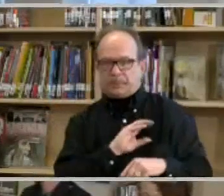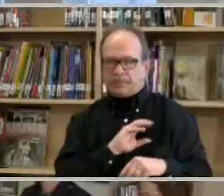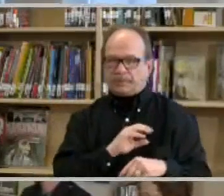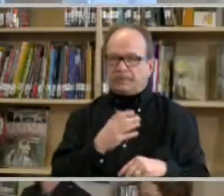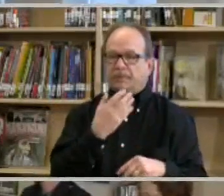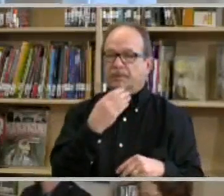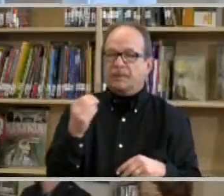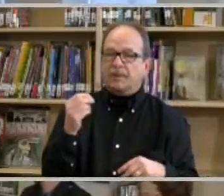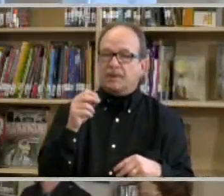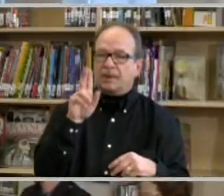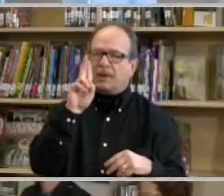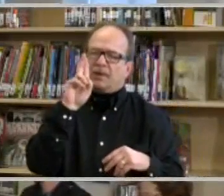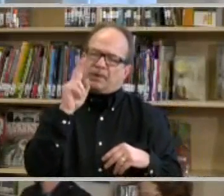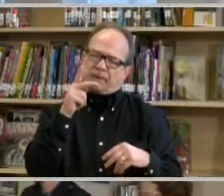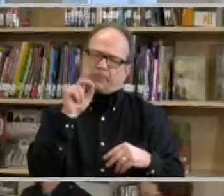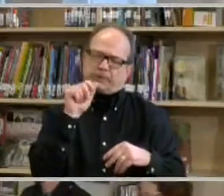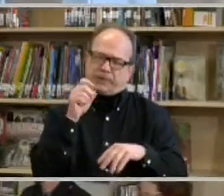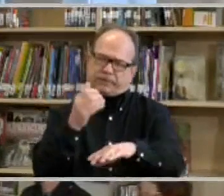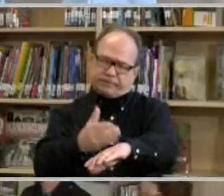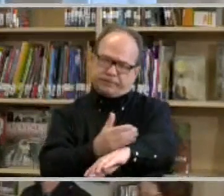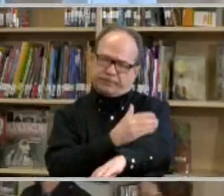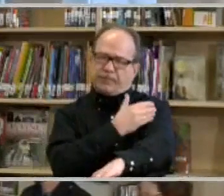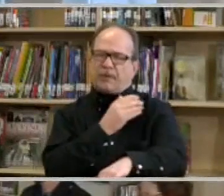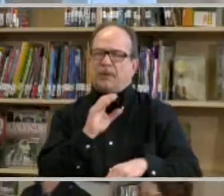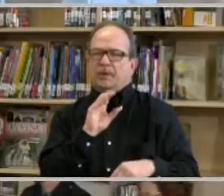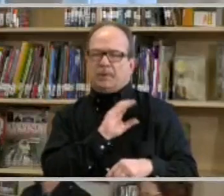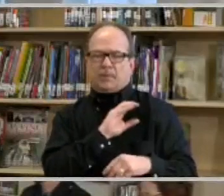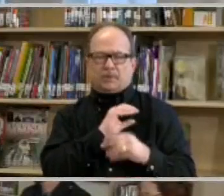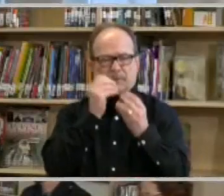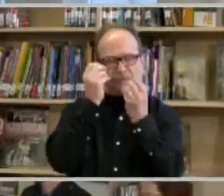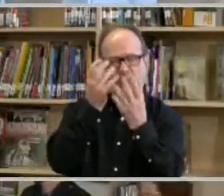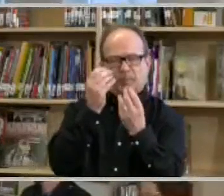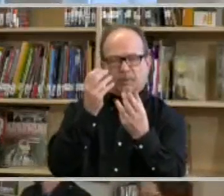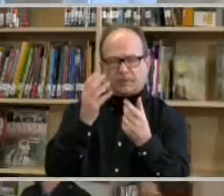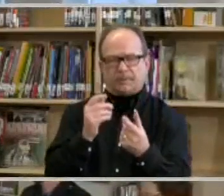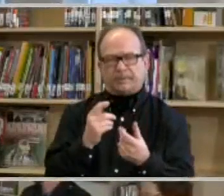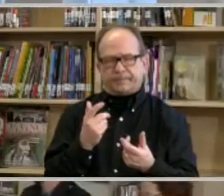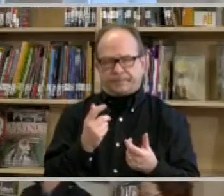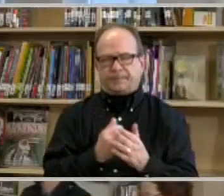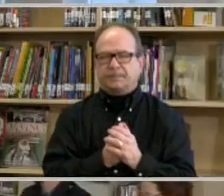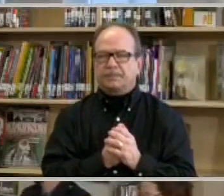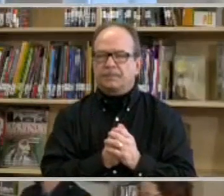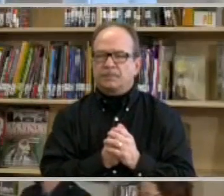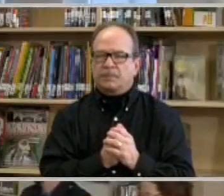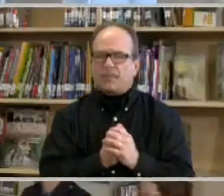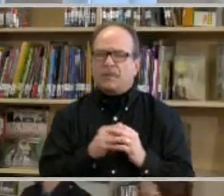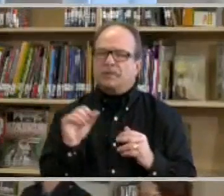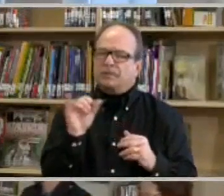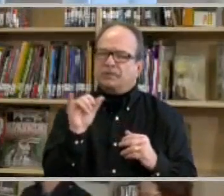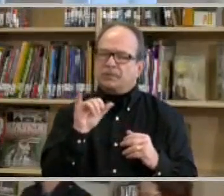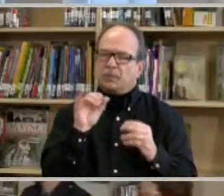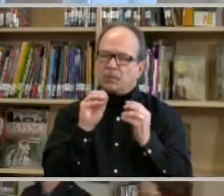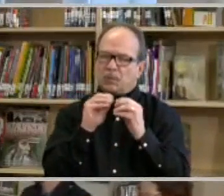NEIGHBORHOODS GET TO KNOW THE UPDATED RESULTS OF THE POLICE